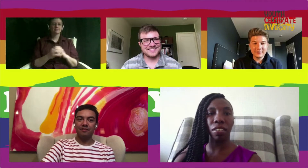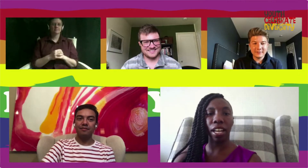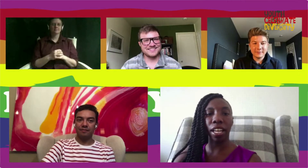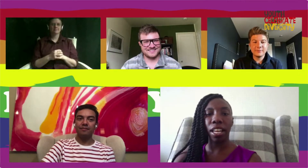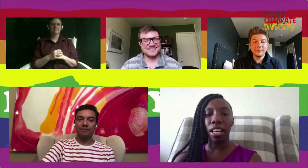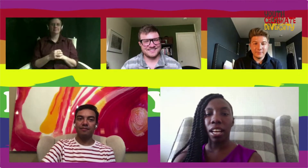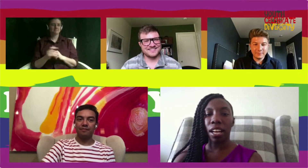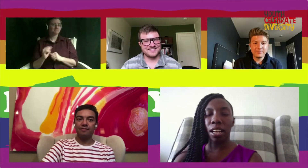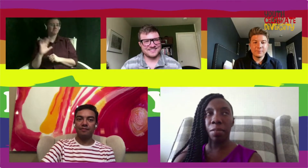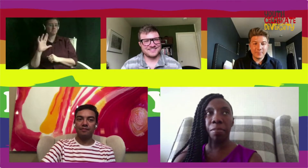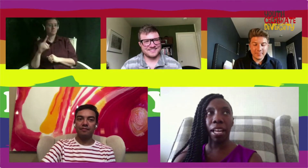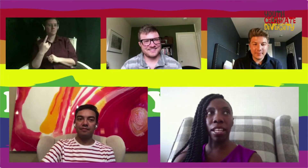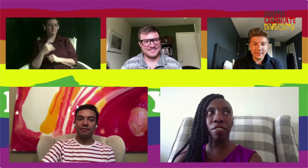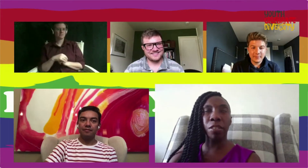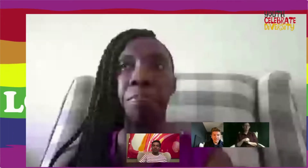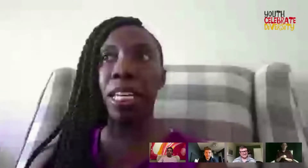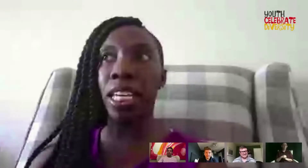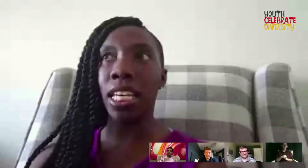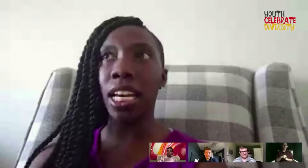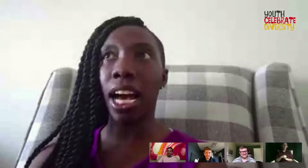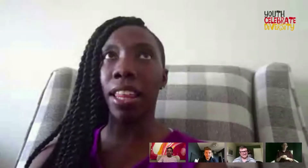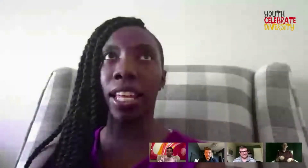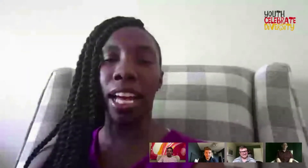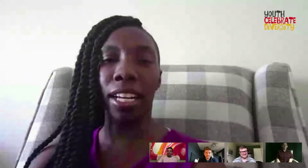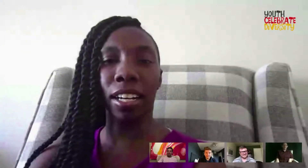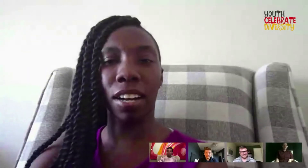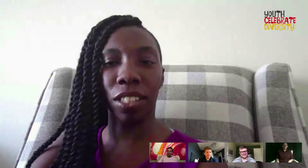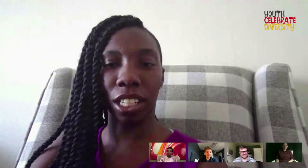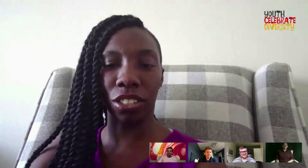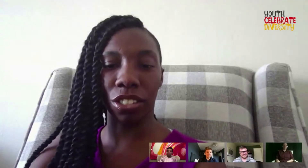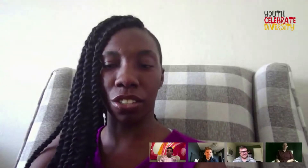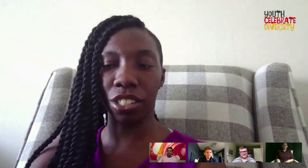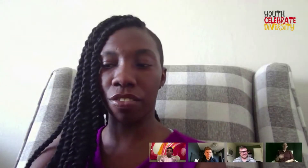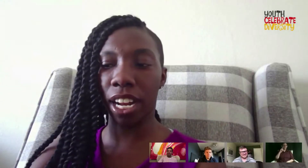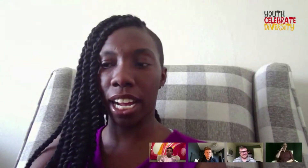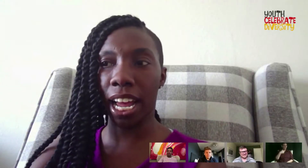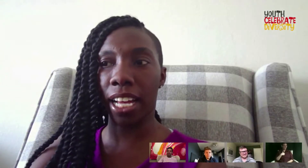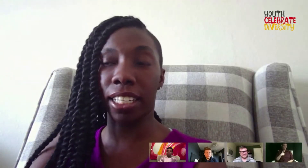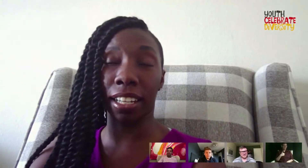all right um i think for me i think i had a conversation so there was a friend i had and